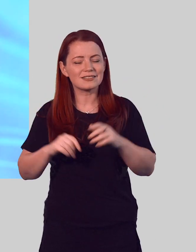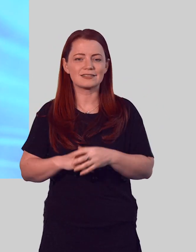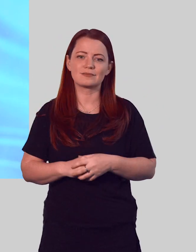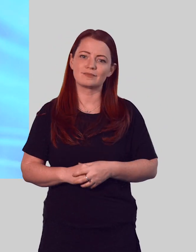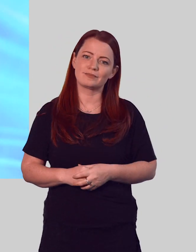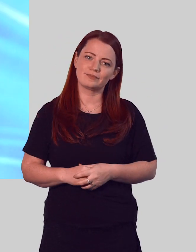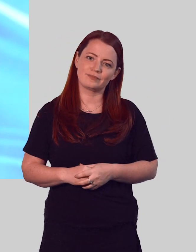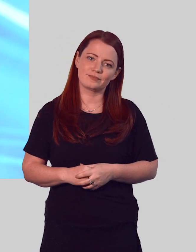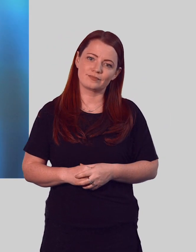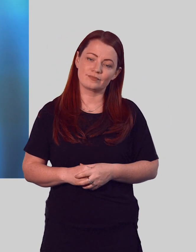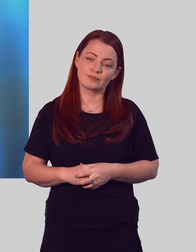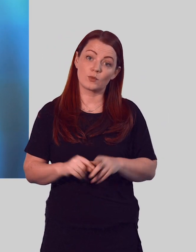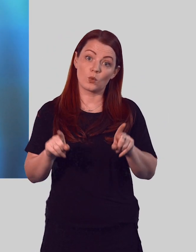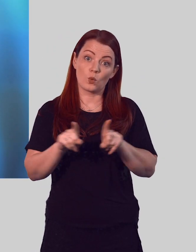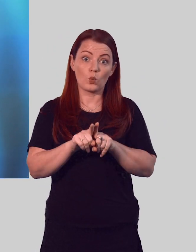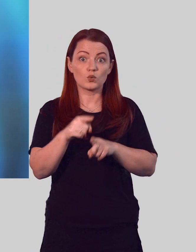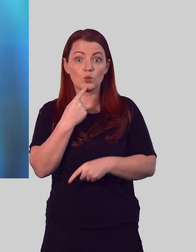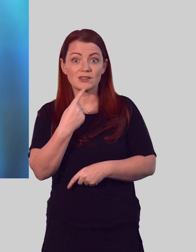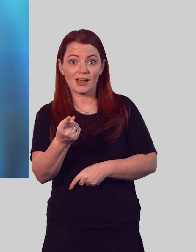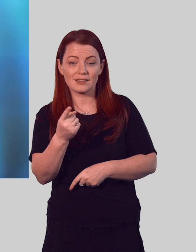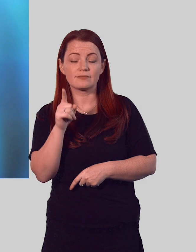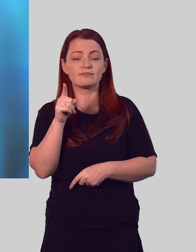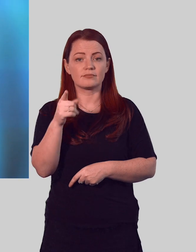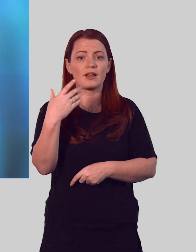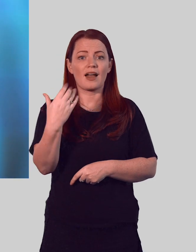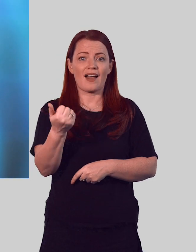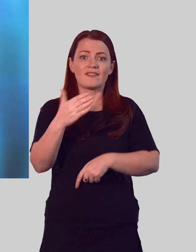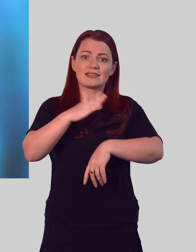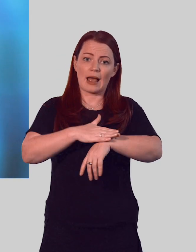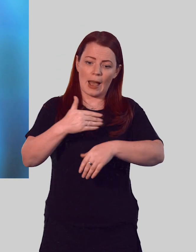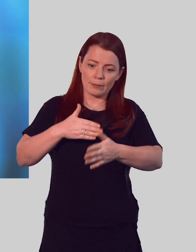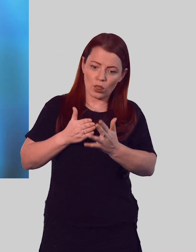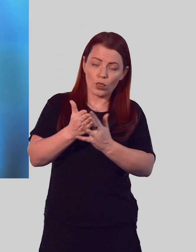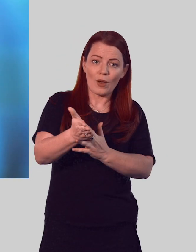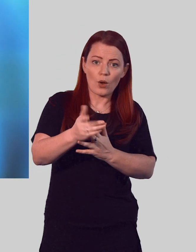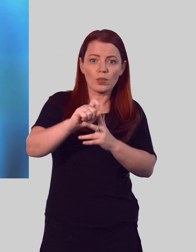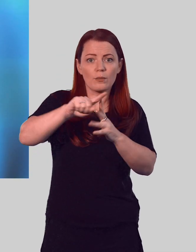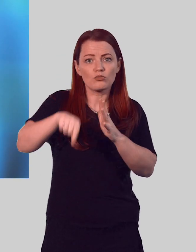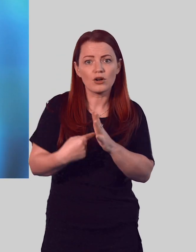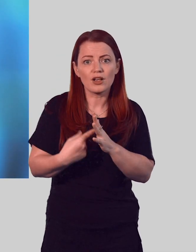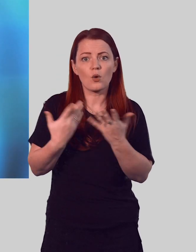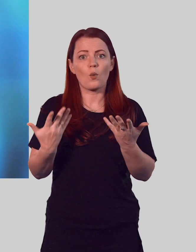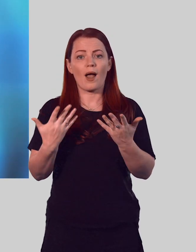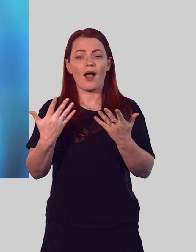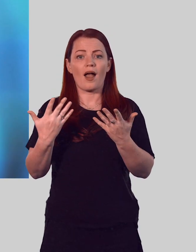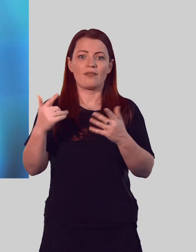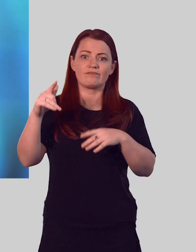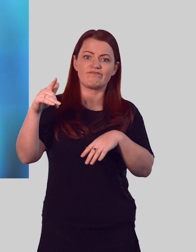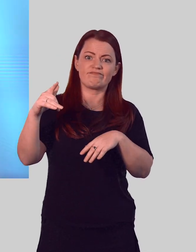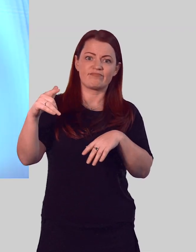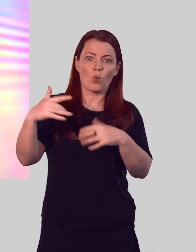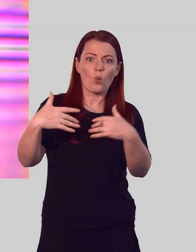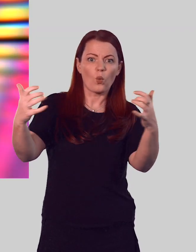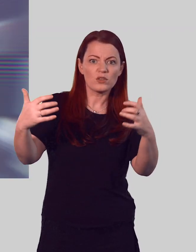He also says there are sections in the piece where the performers play officials of The Delegation and also guests.